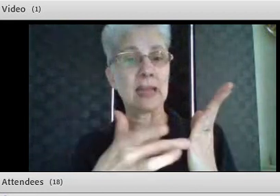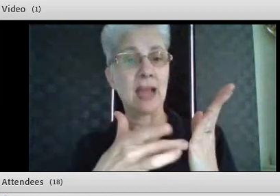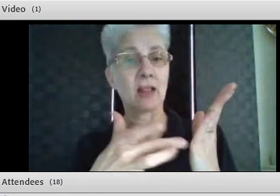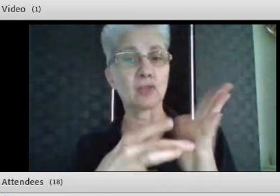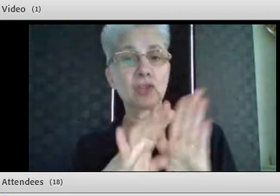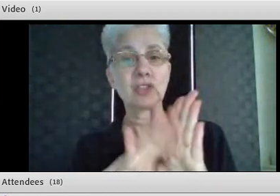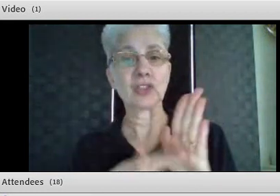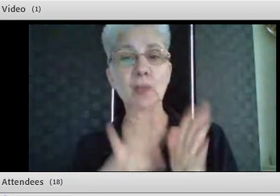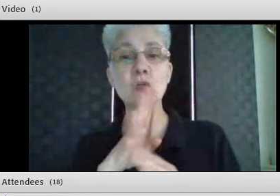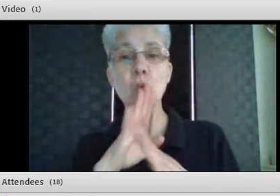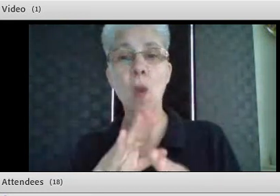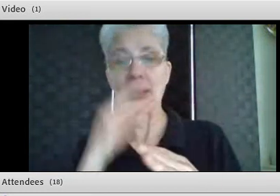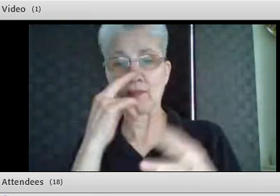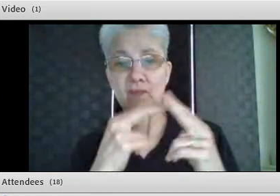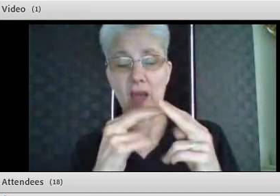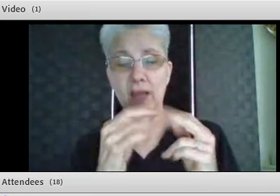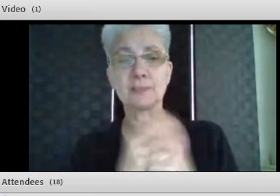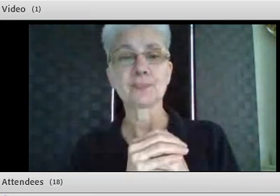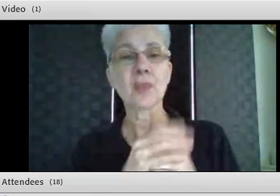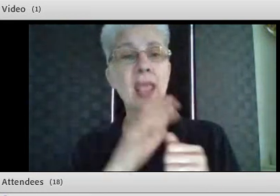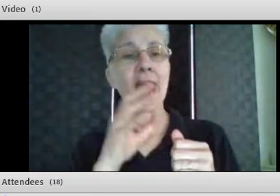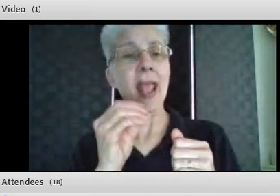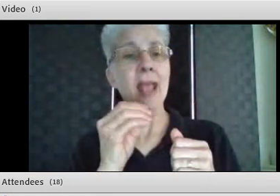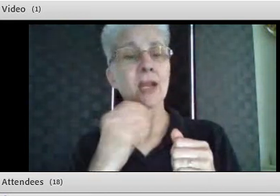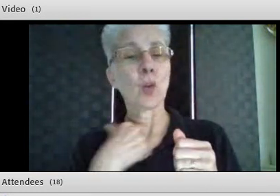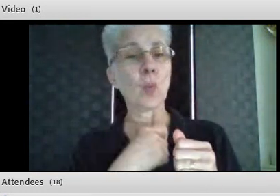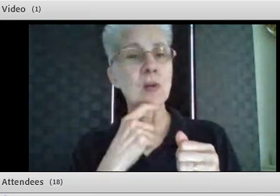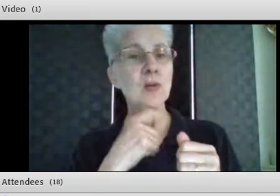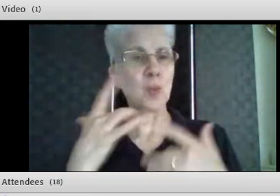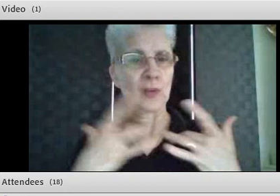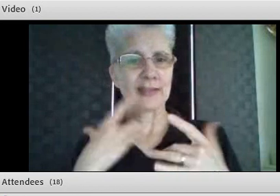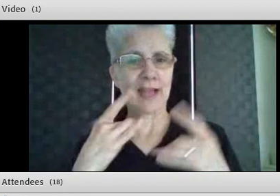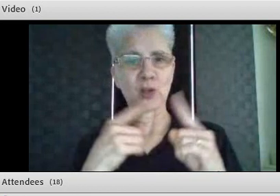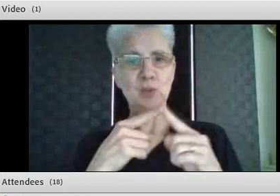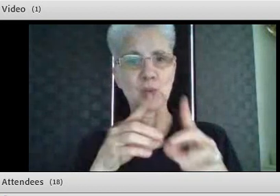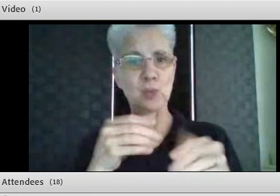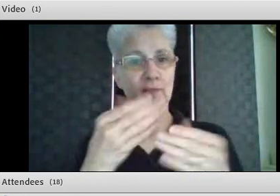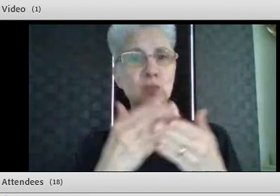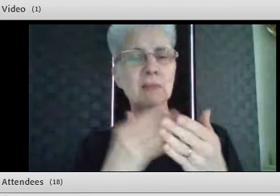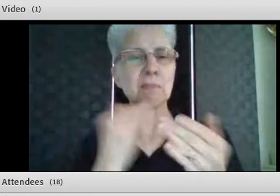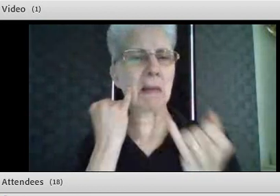Our webinar is "Music Technology: Cheap, Quiet and Fun," and we are so excited to give you some ideas